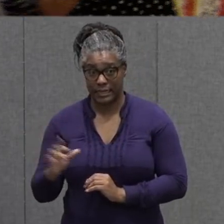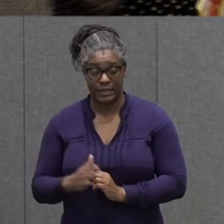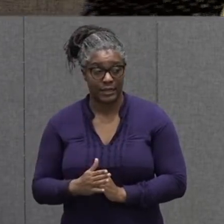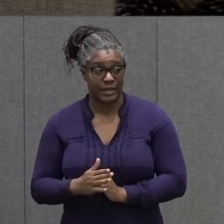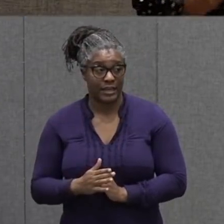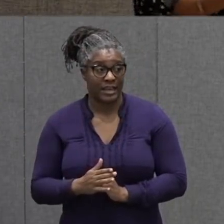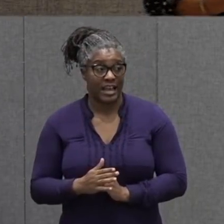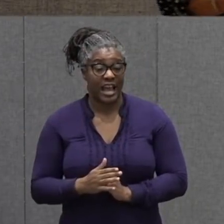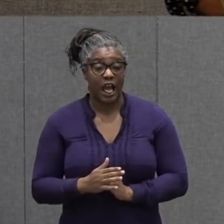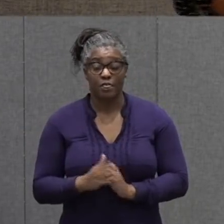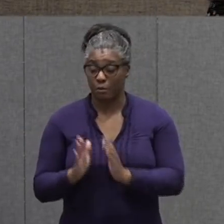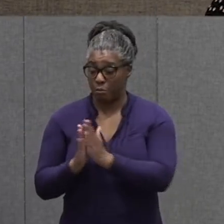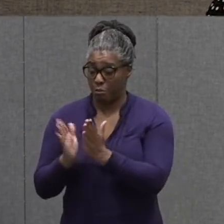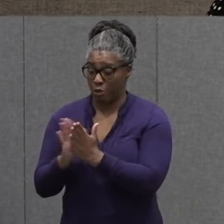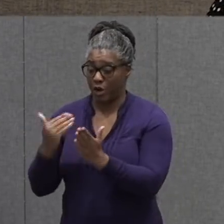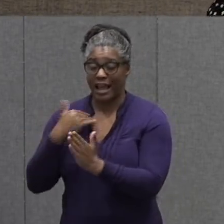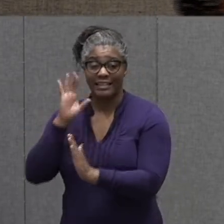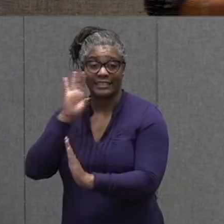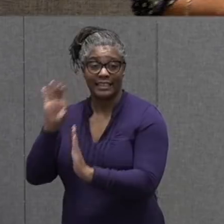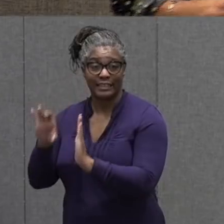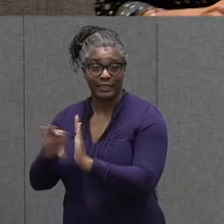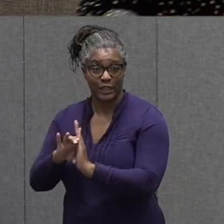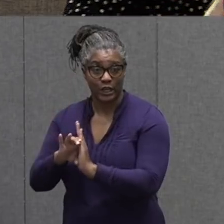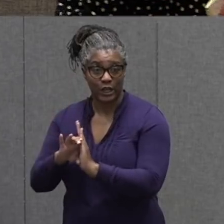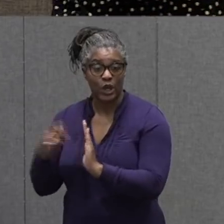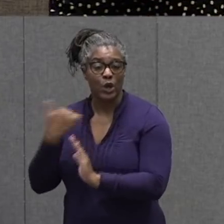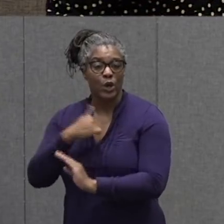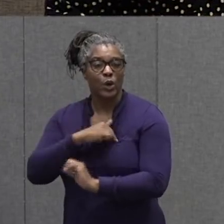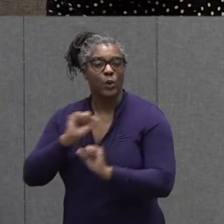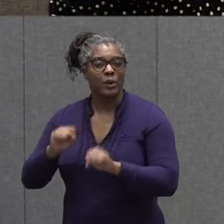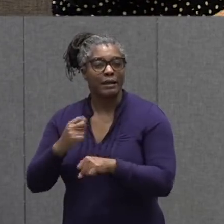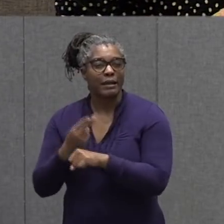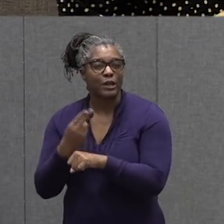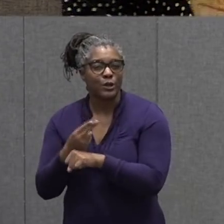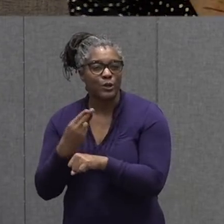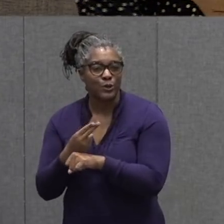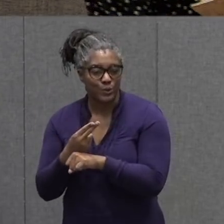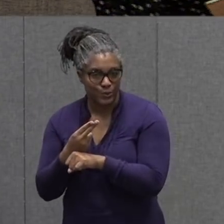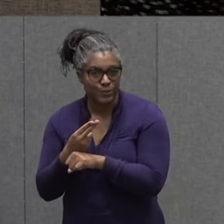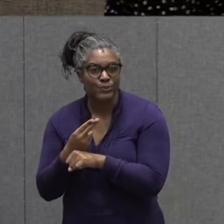and use that to help us understand what's going on in this paragraph also.